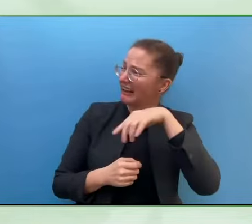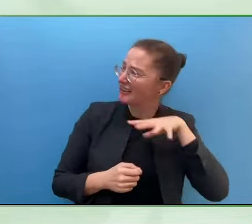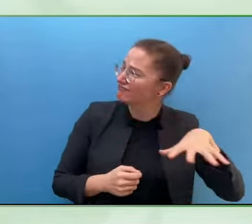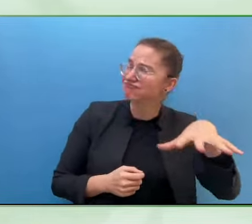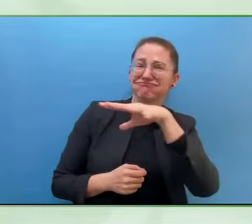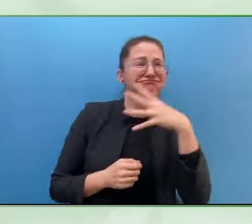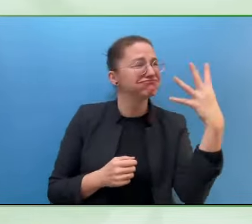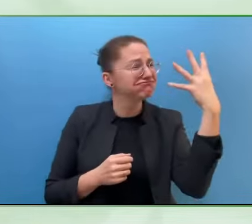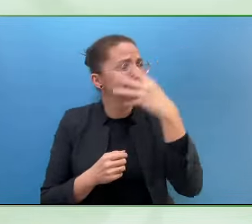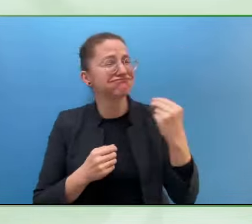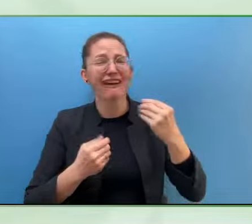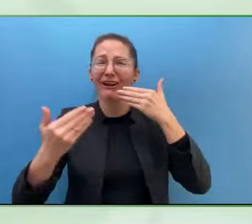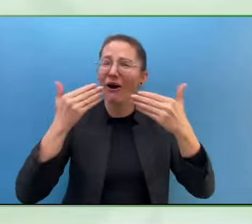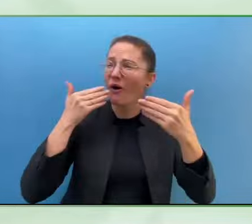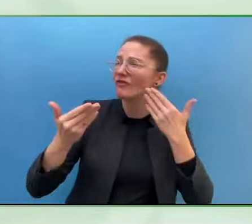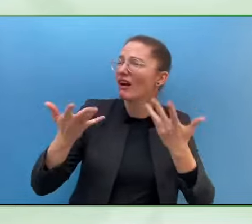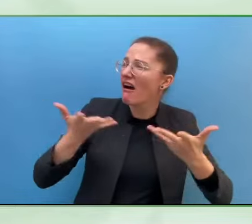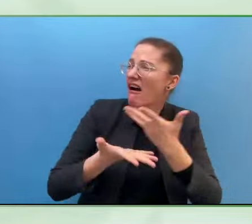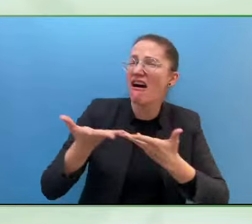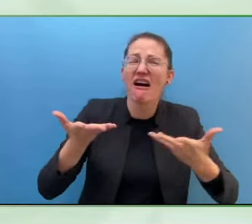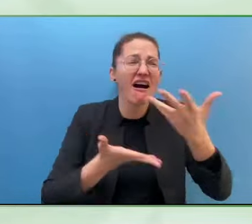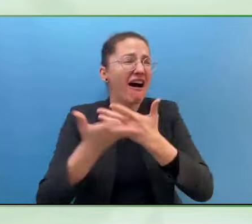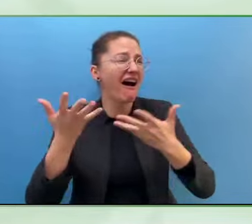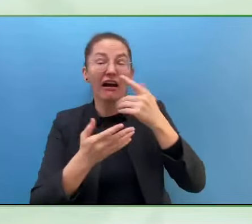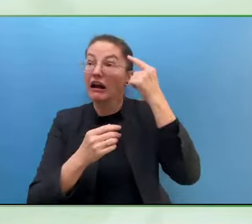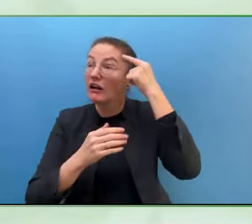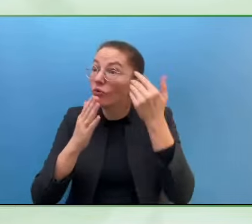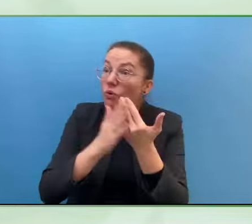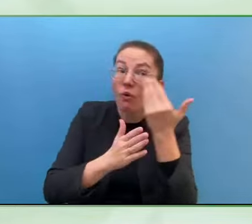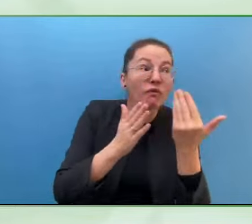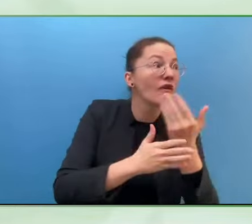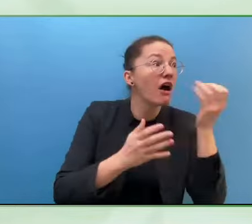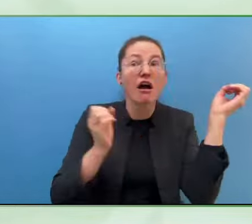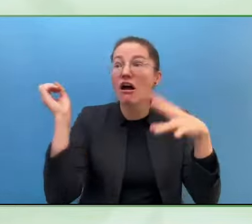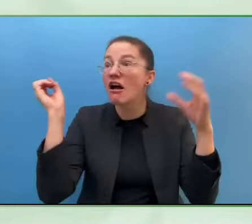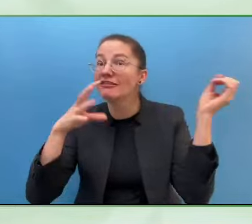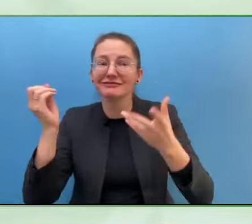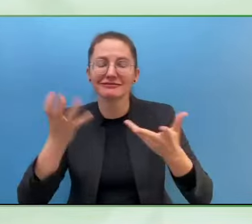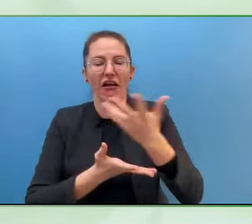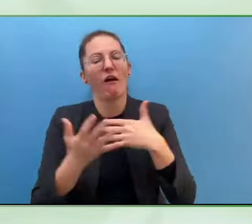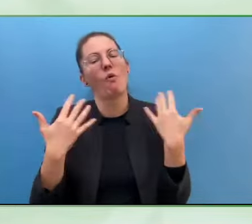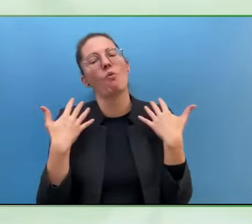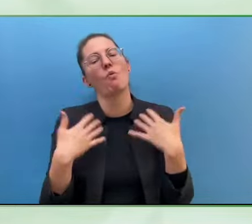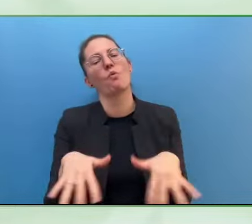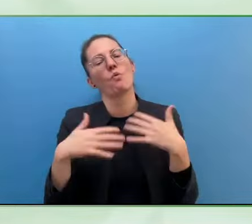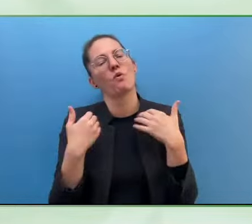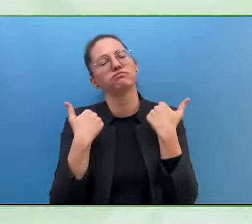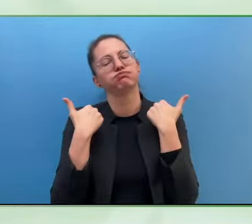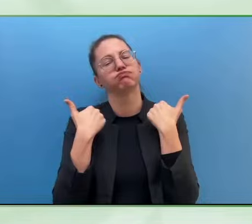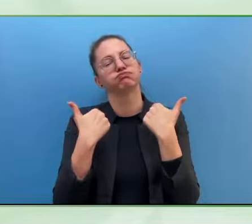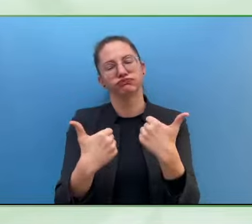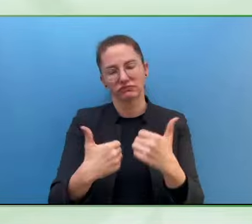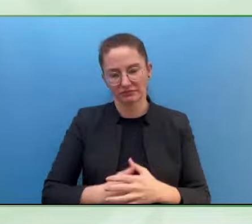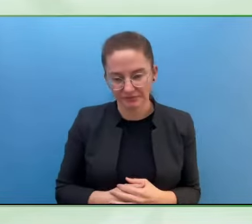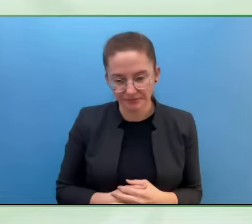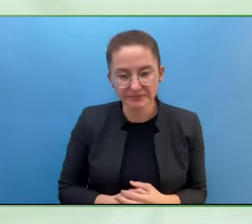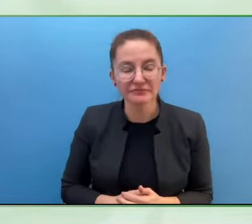There are not so many companies who have a department dedicated personnel.